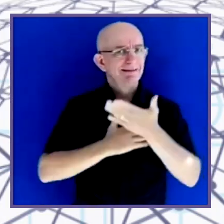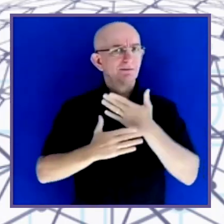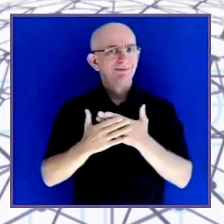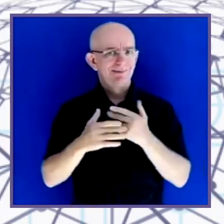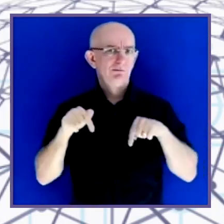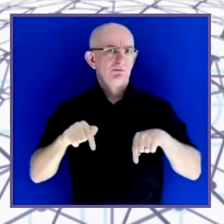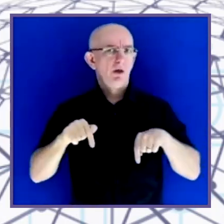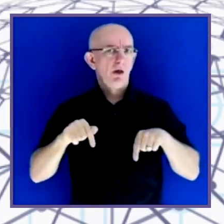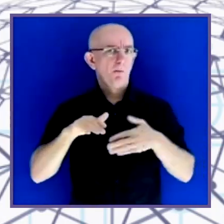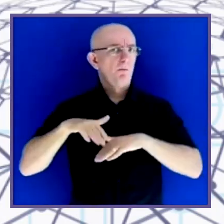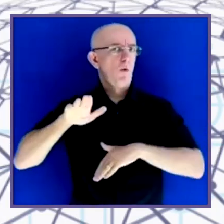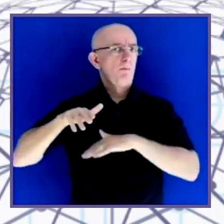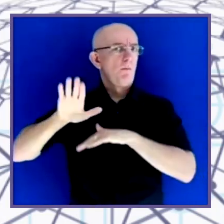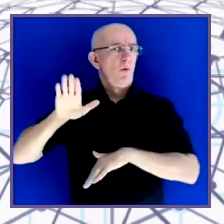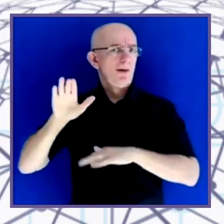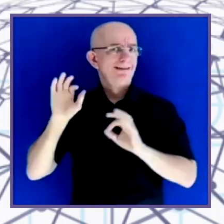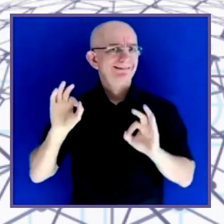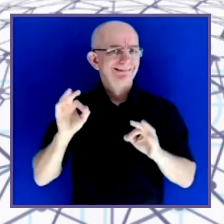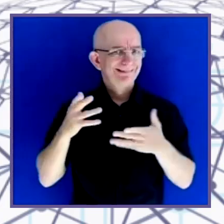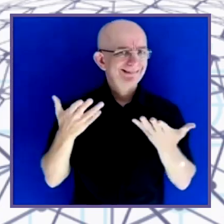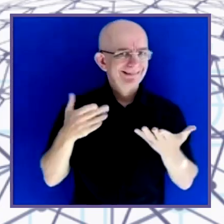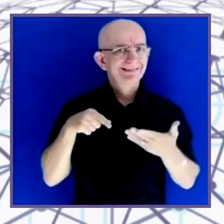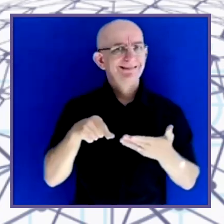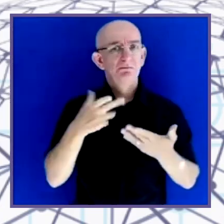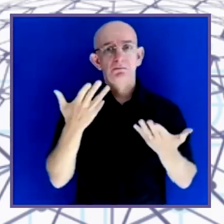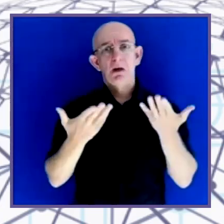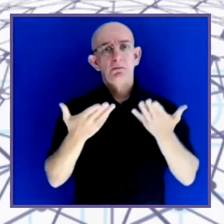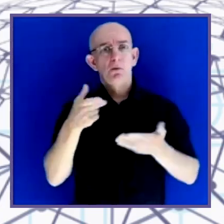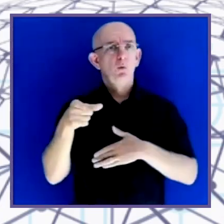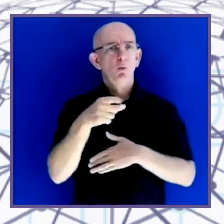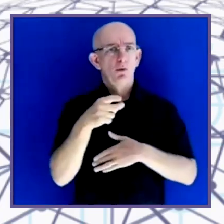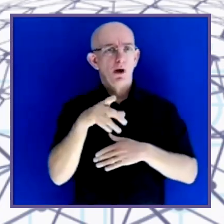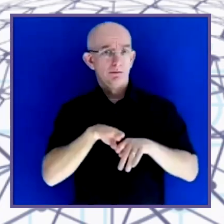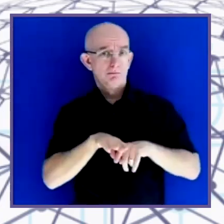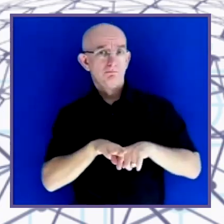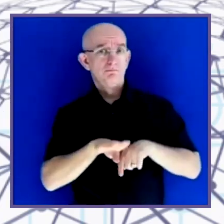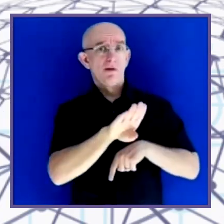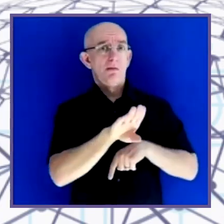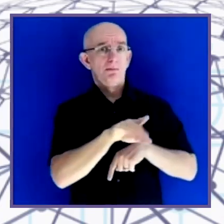to start and then you can always build on that. Policies work because people are accepting of it.